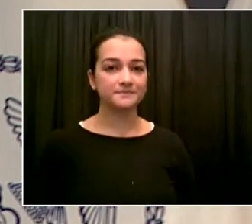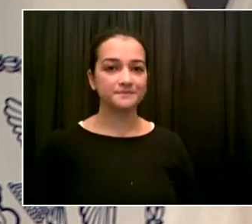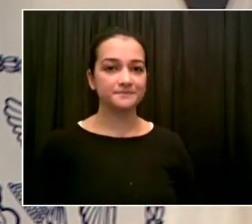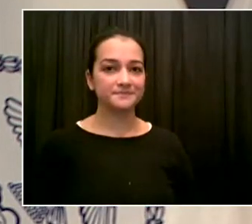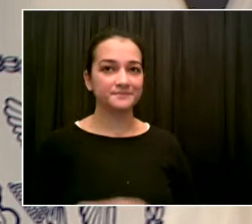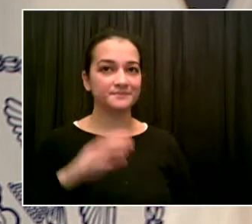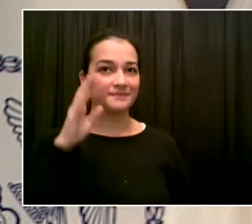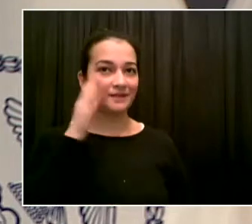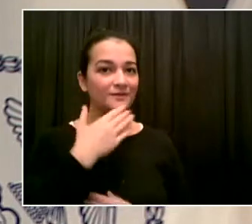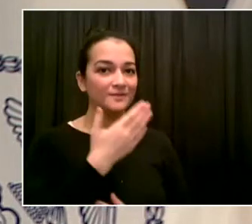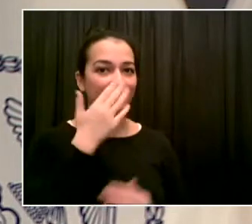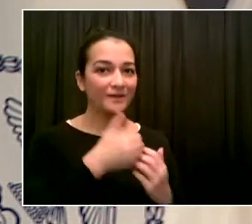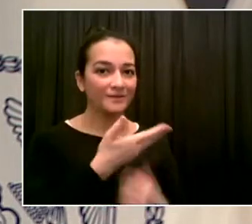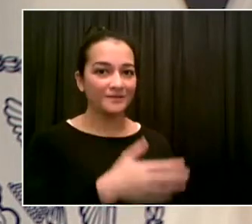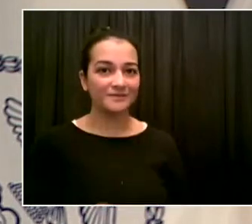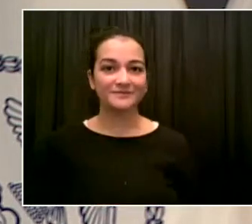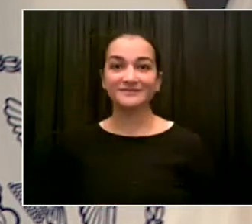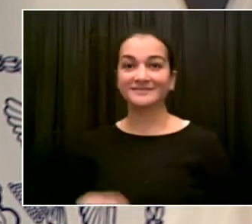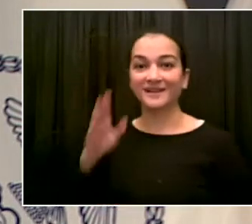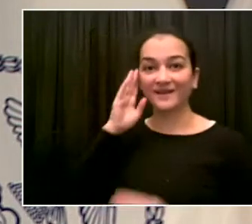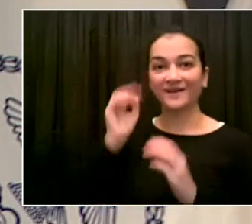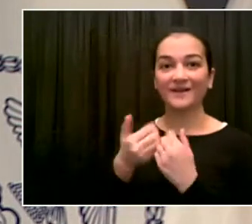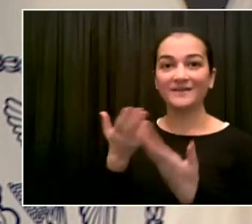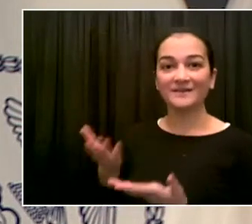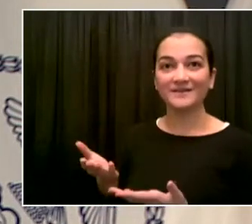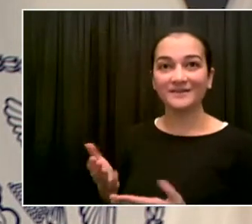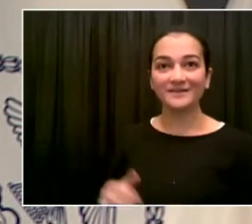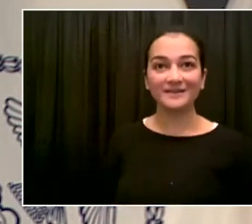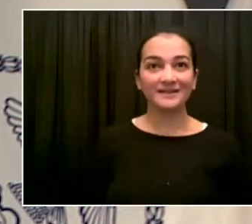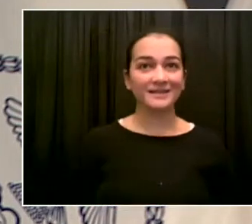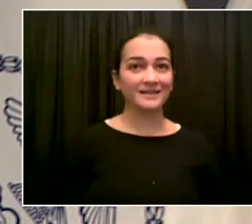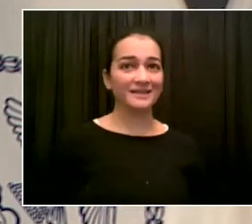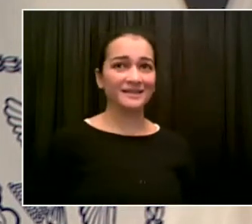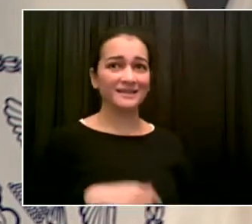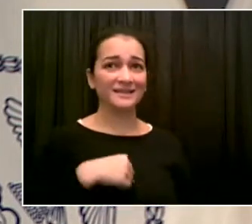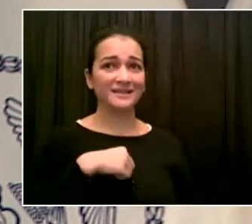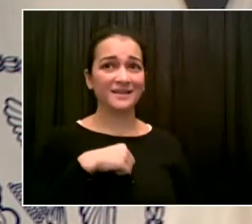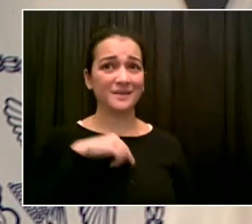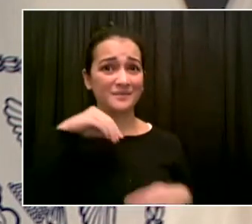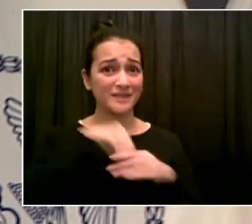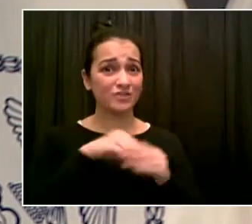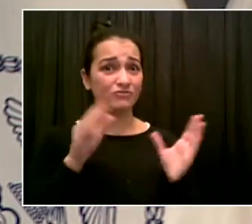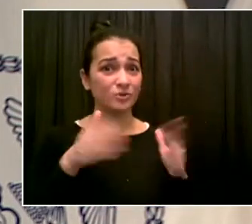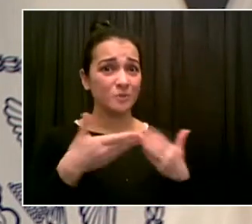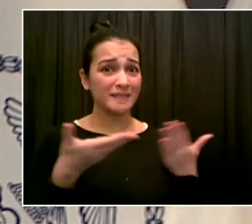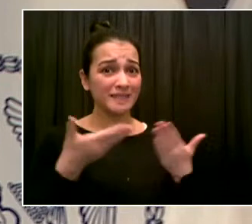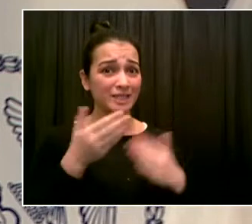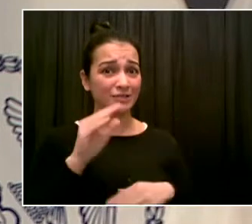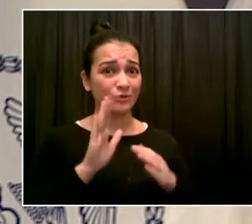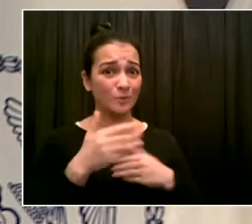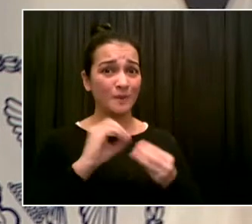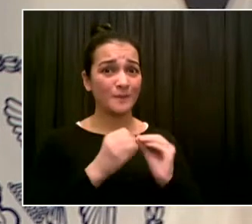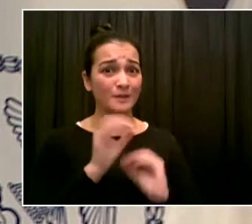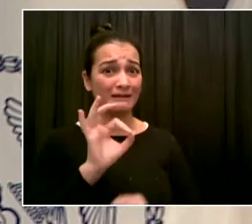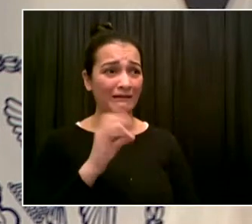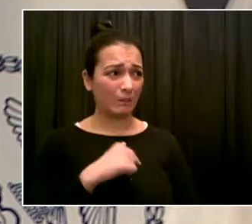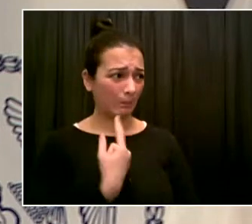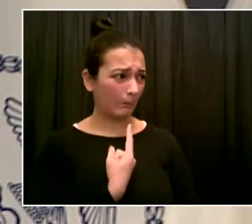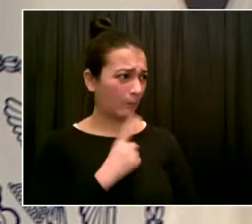BEEN? I'M A LITTLE LONELY OVER HERE ACROSS THE HALL AND WOULD LIKE